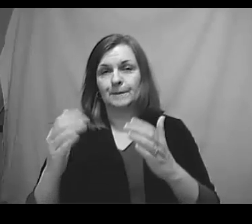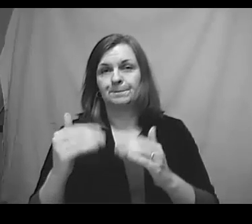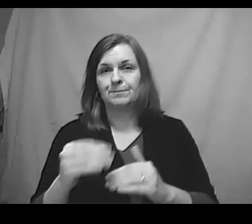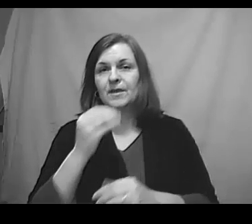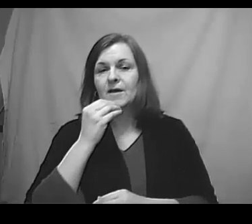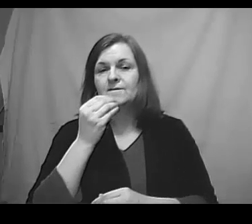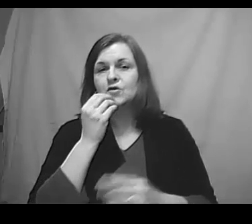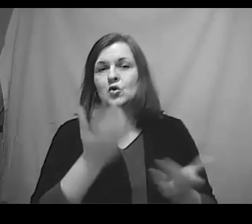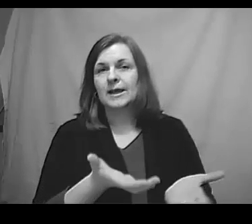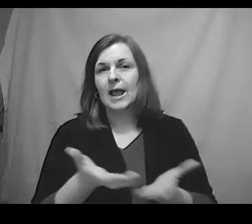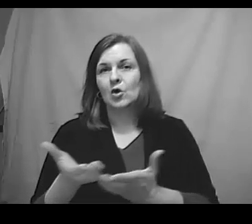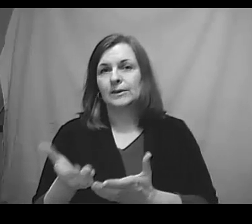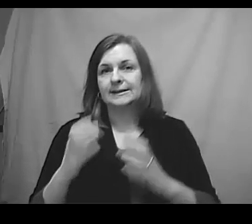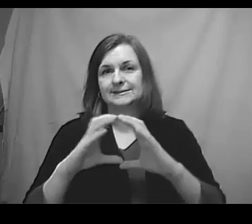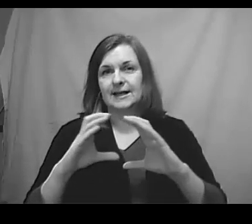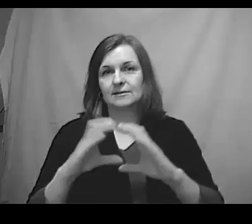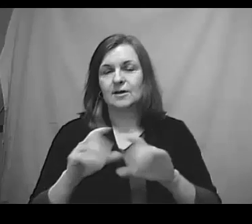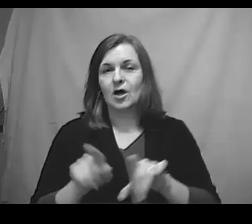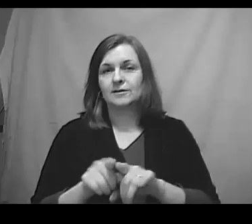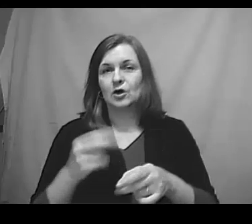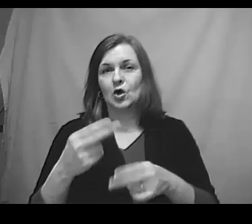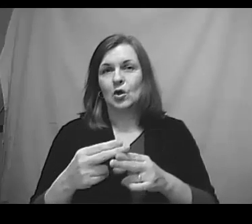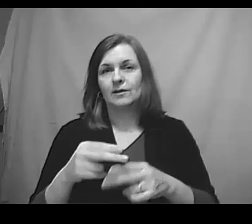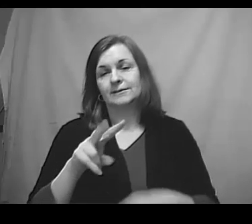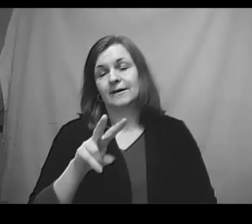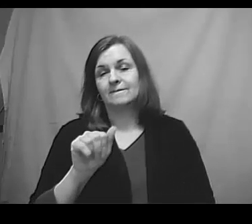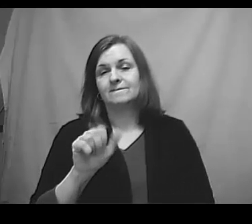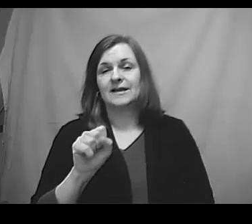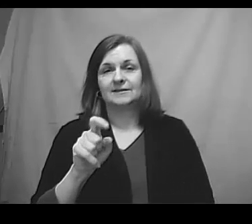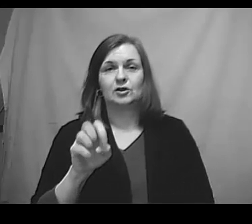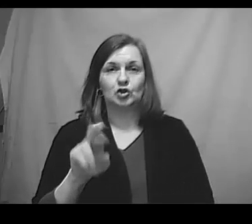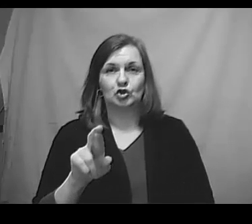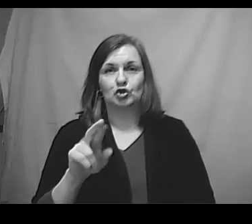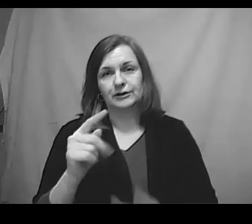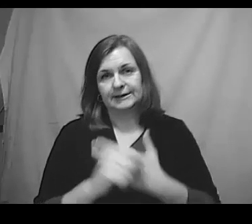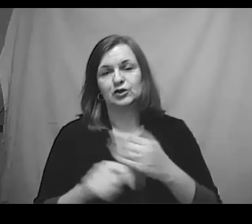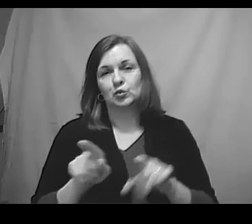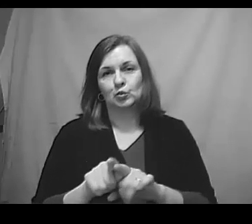and food conducting cells that are also known as vascular